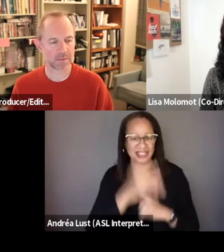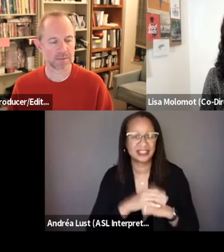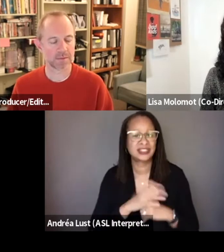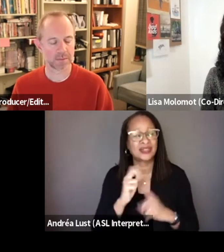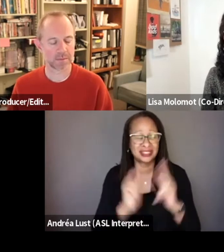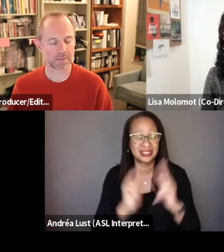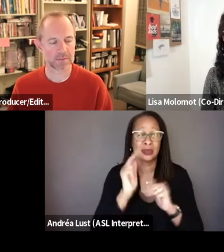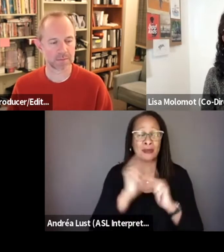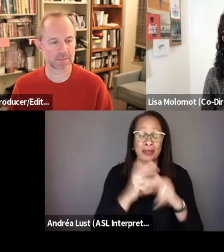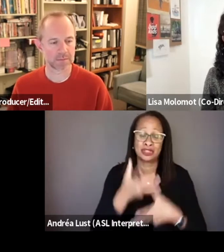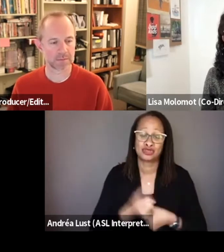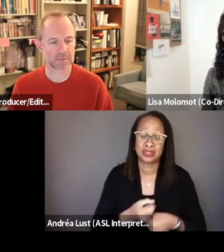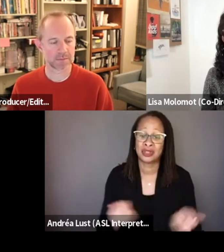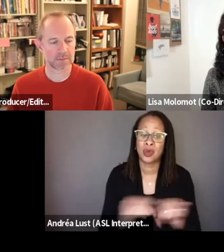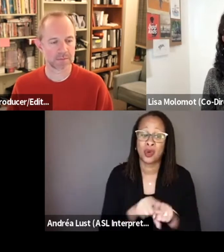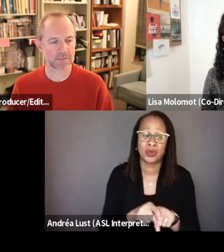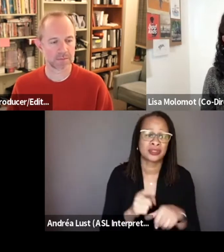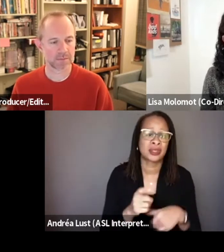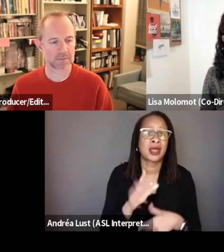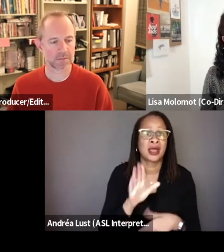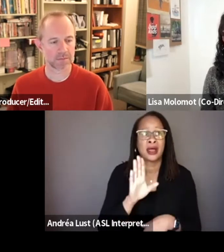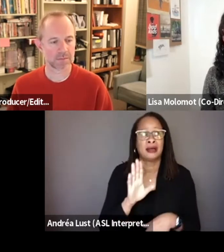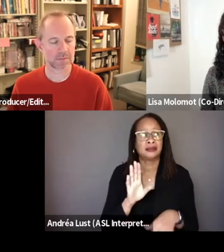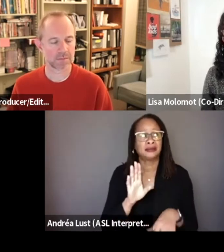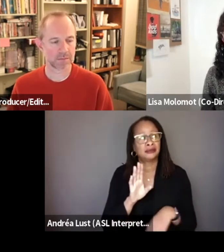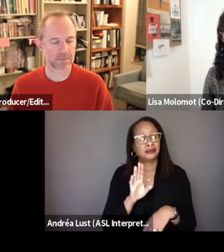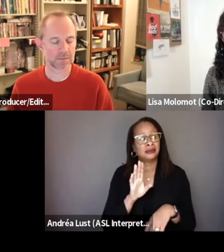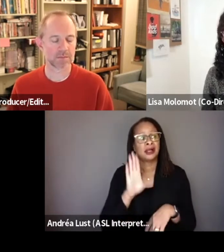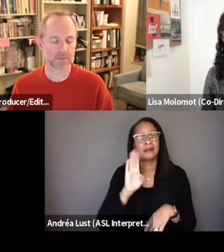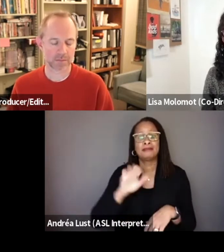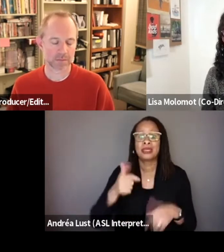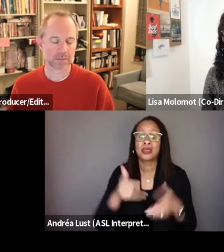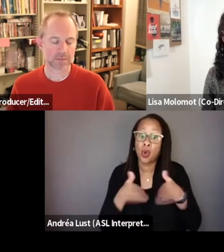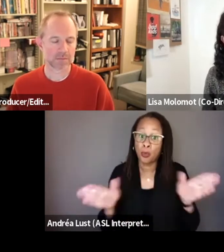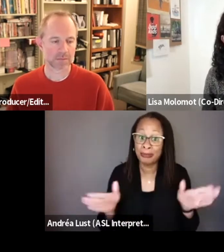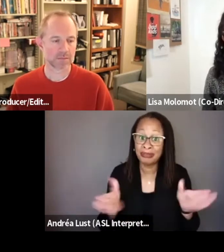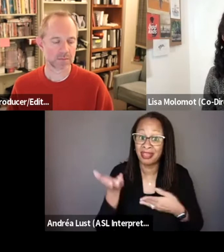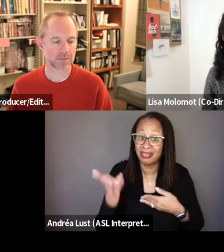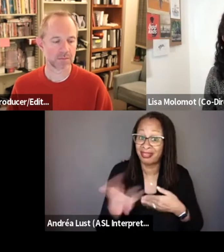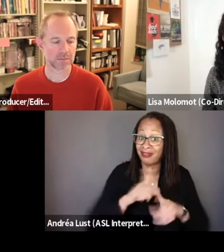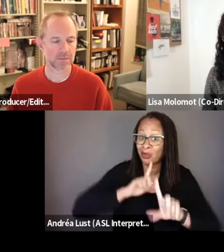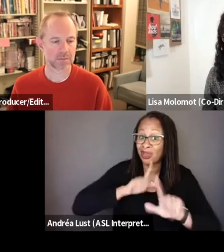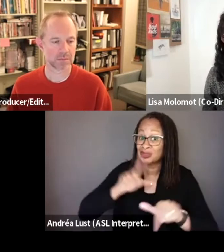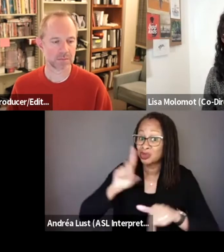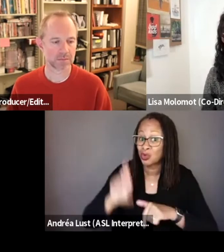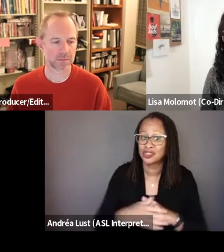and just also being open and there to answer questions and not always have the camera with you,